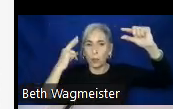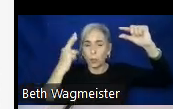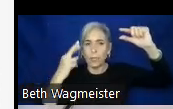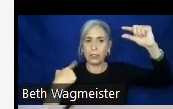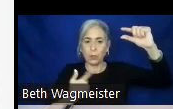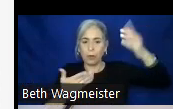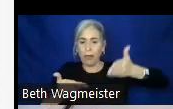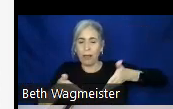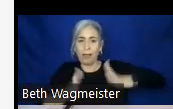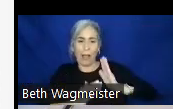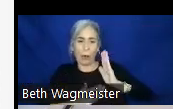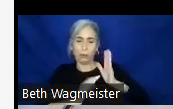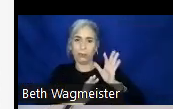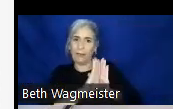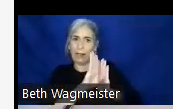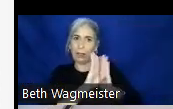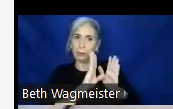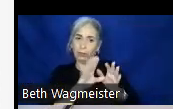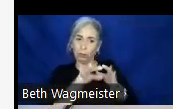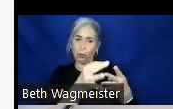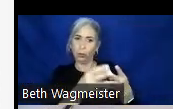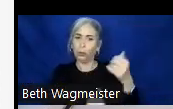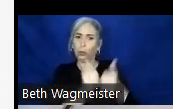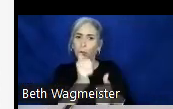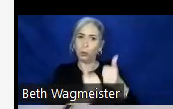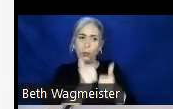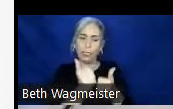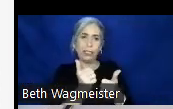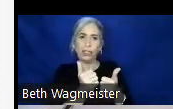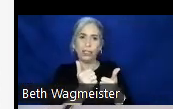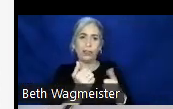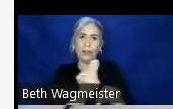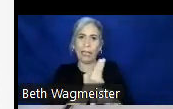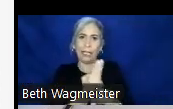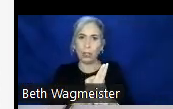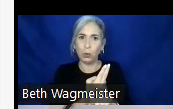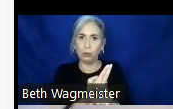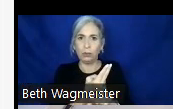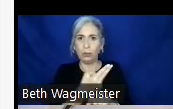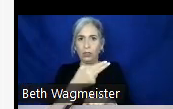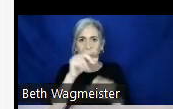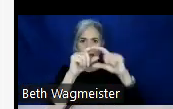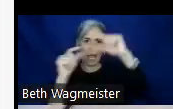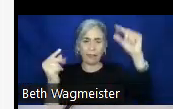developers to choose which heading tag they use. Or which tag they use at all. It is a DIV by